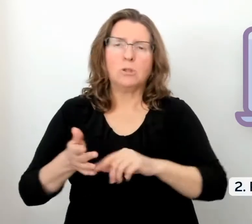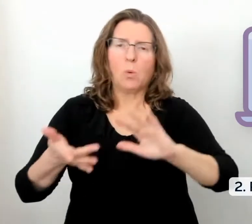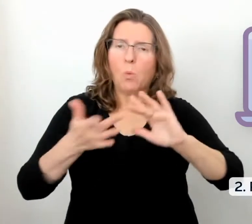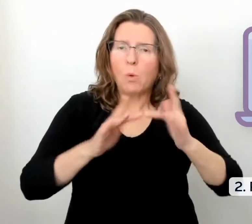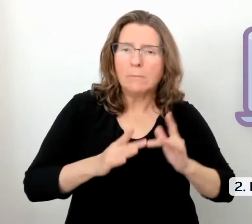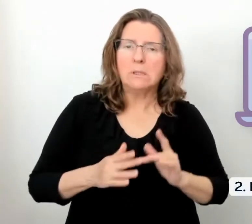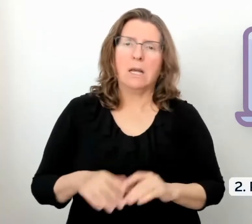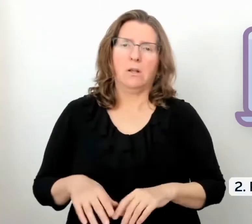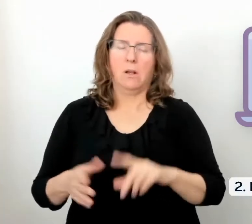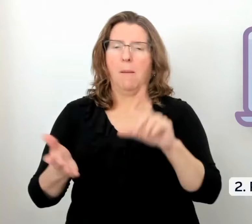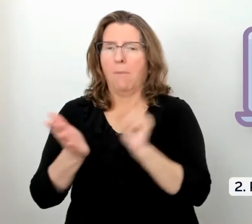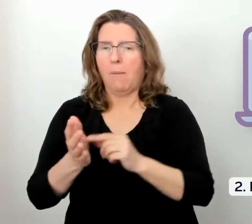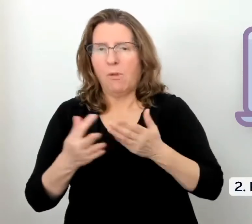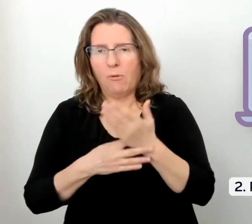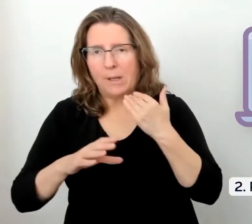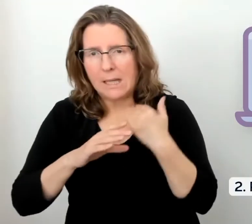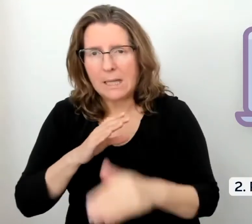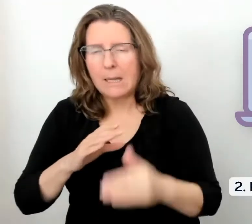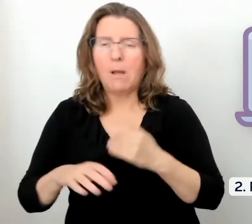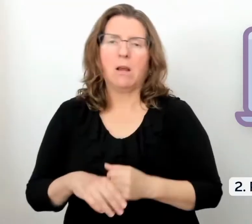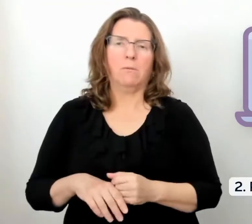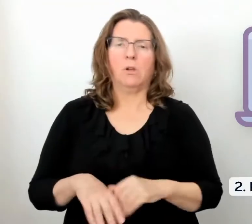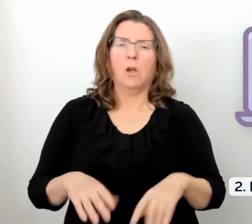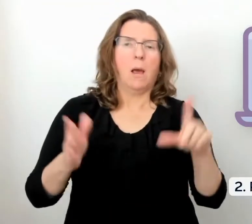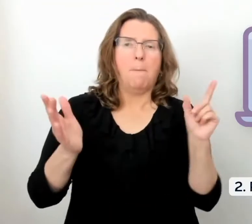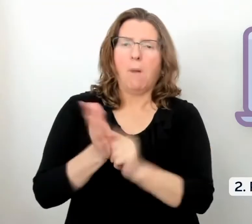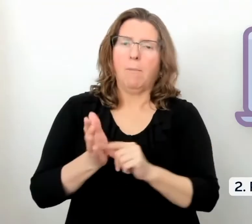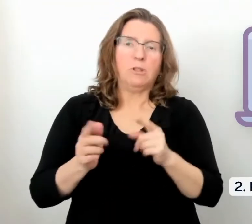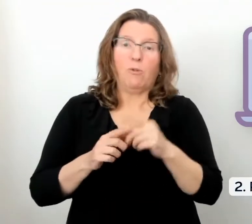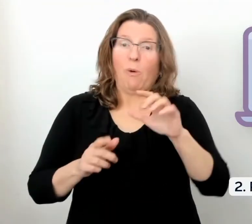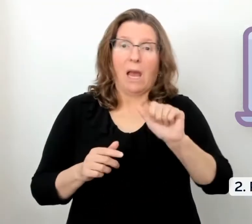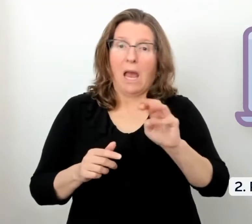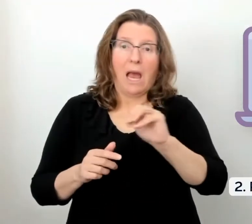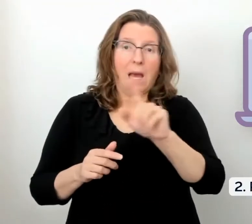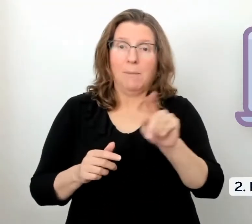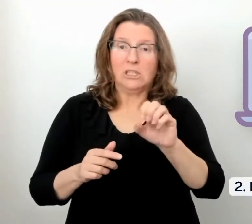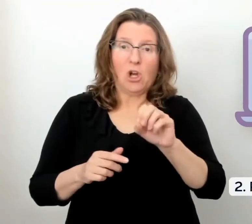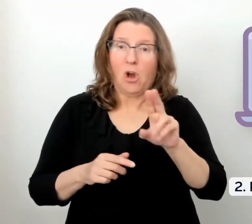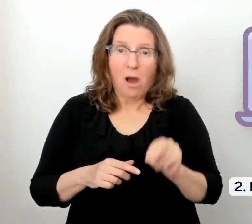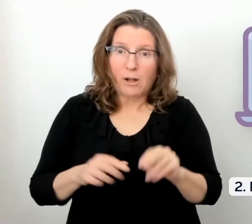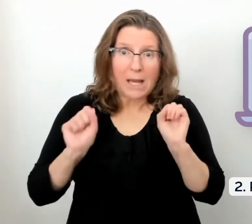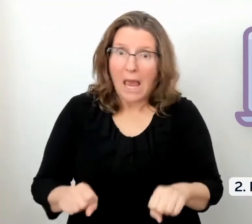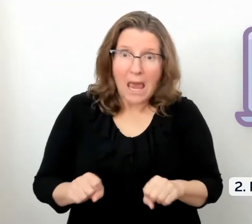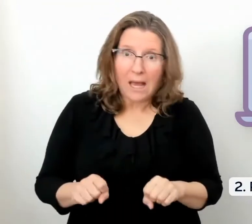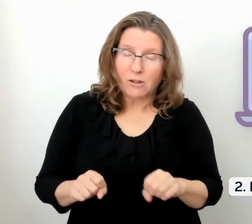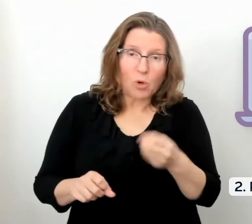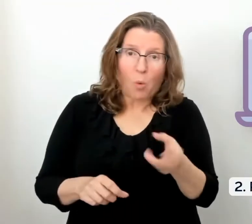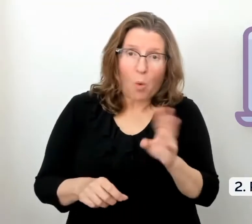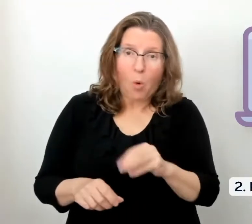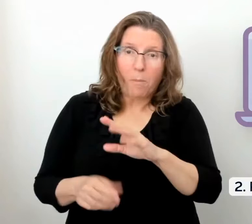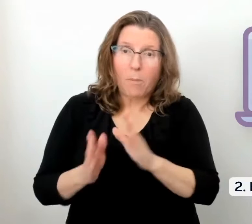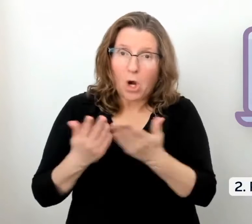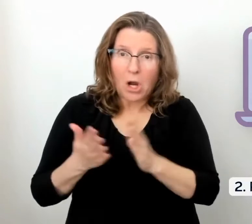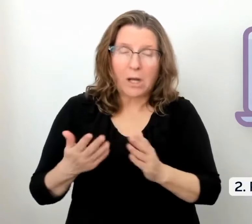It can be published on the internet. It can be distributed in an email. You can publish a book on Amazon!